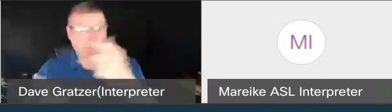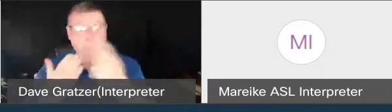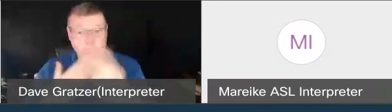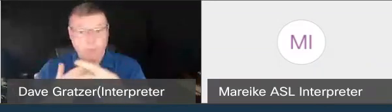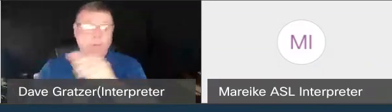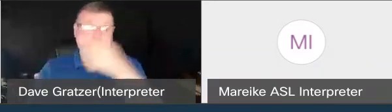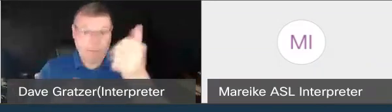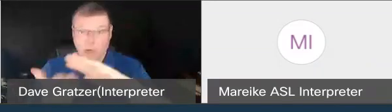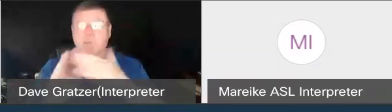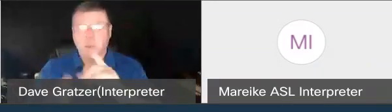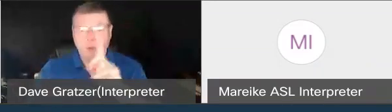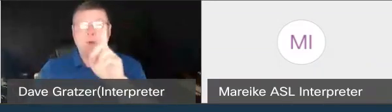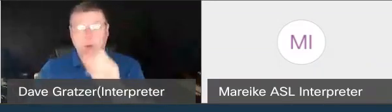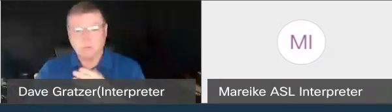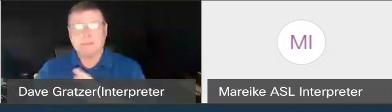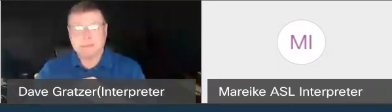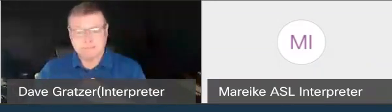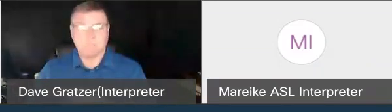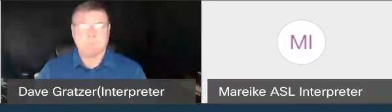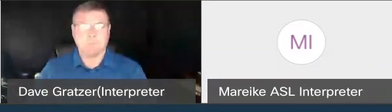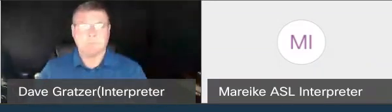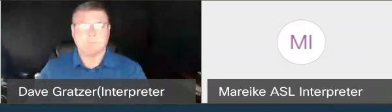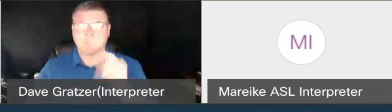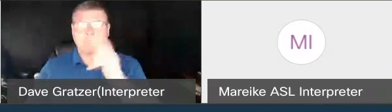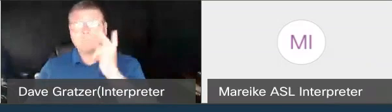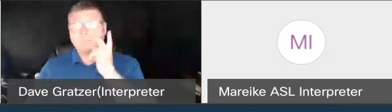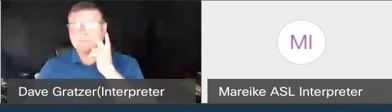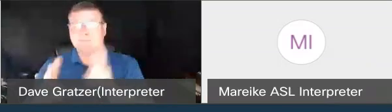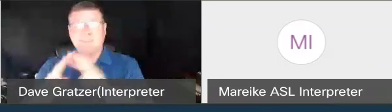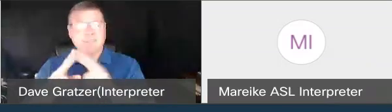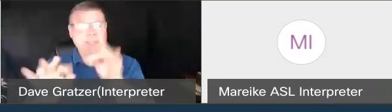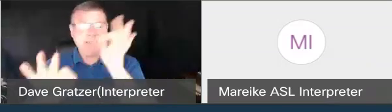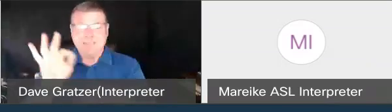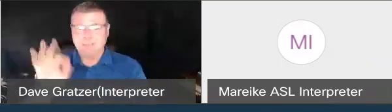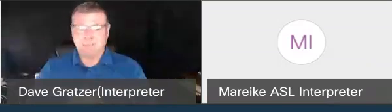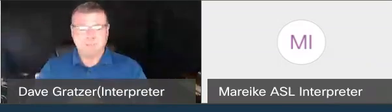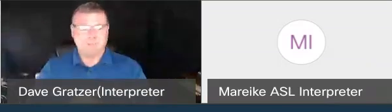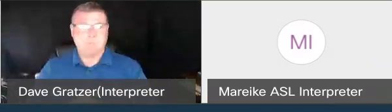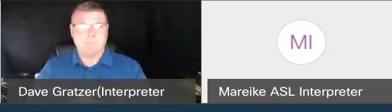Um, you can see that the layout is very simple. Individuals that are transported by,